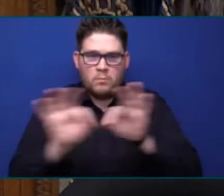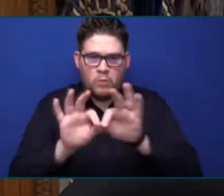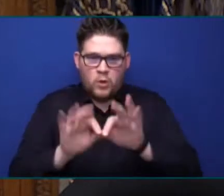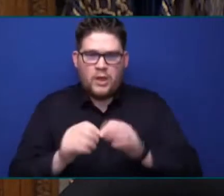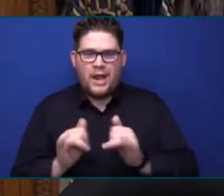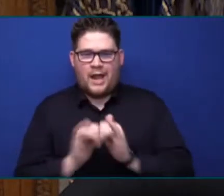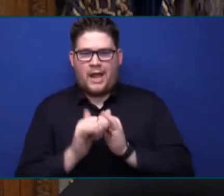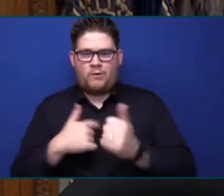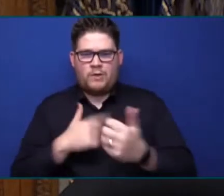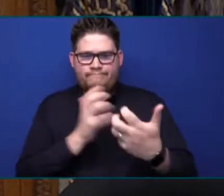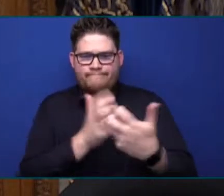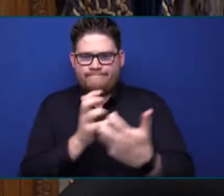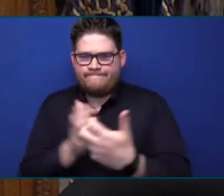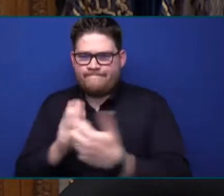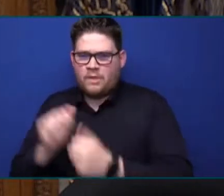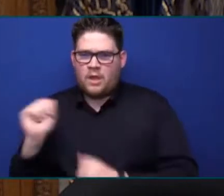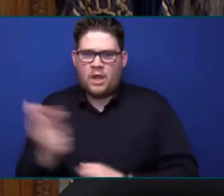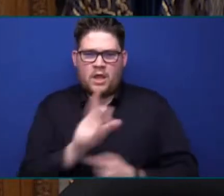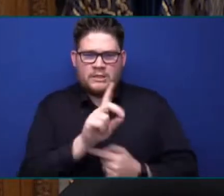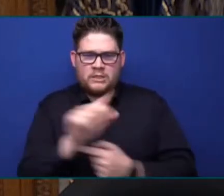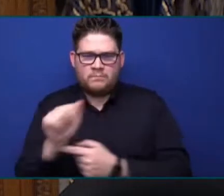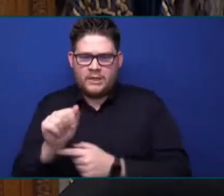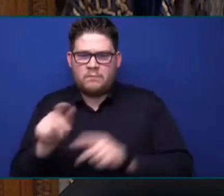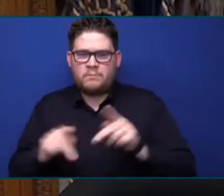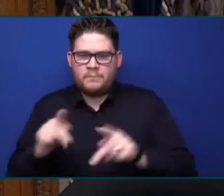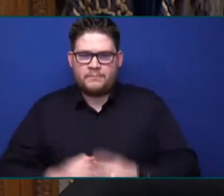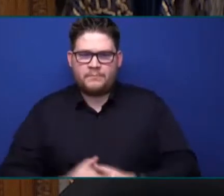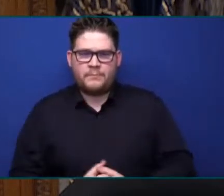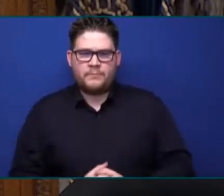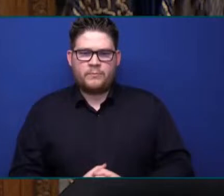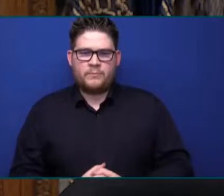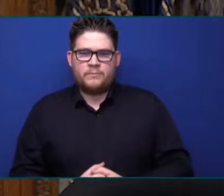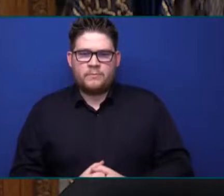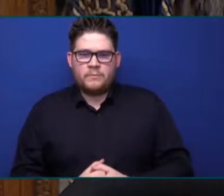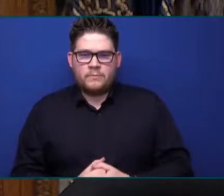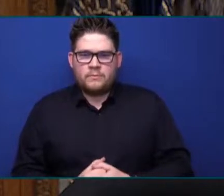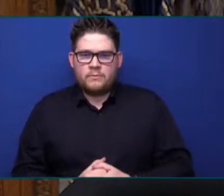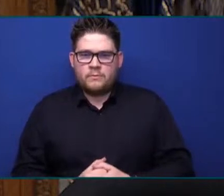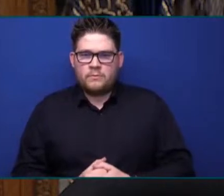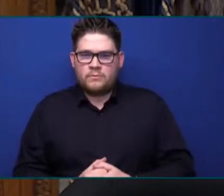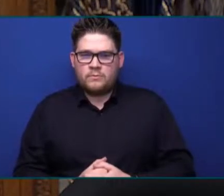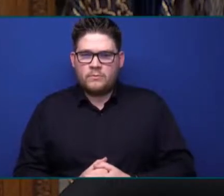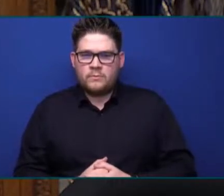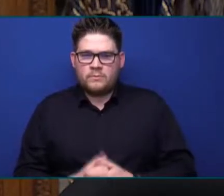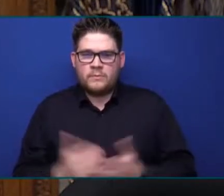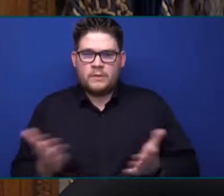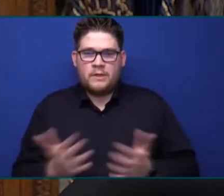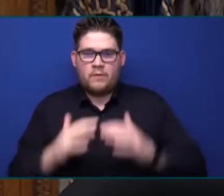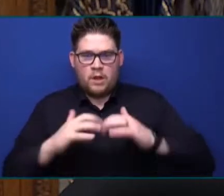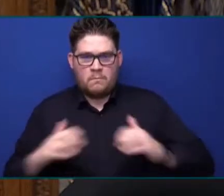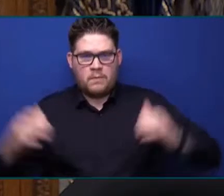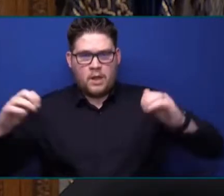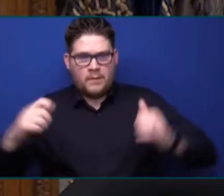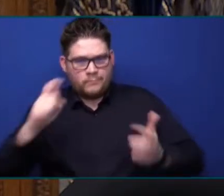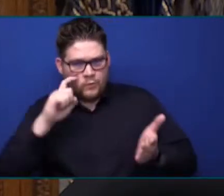I’m sure all members in this House have noticed that I use a wheelchair. What some members may not know, however, is that I’ve been using a wheelchair for over